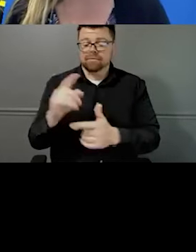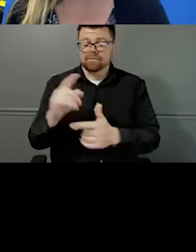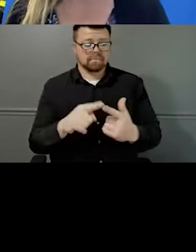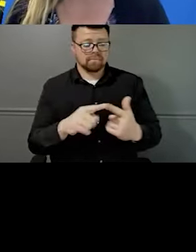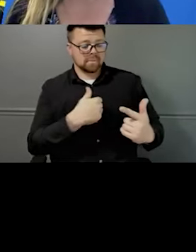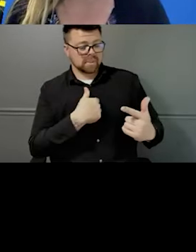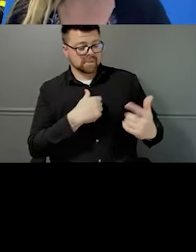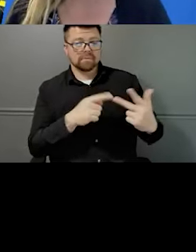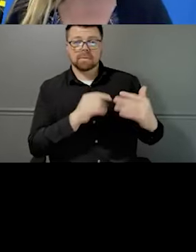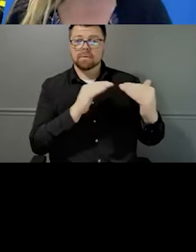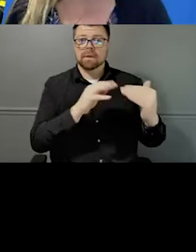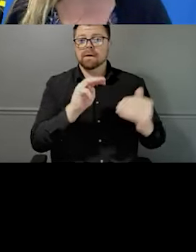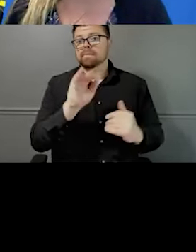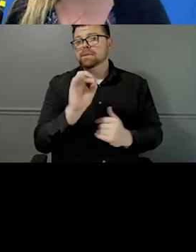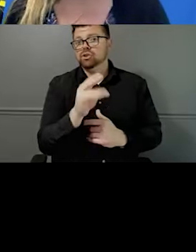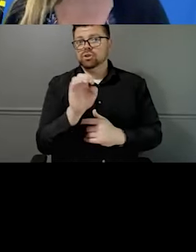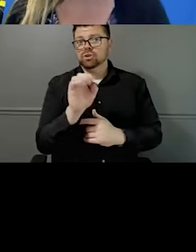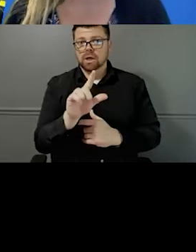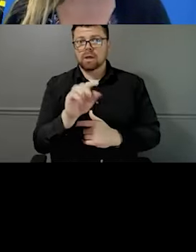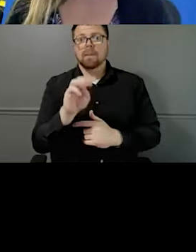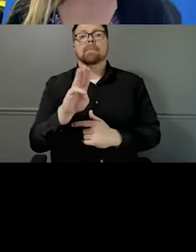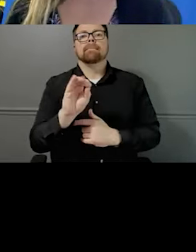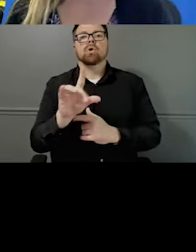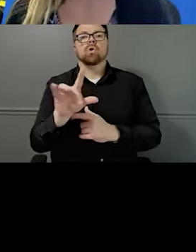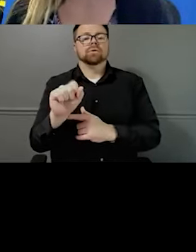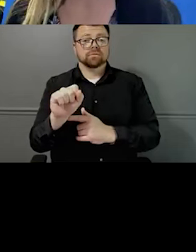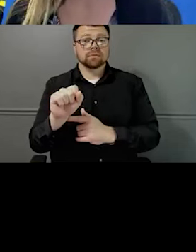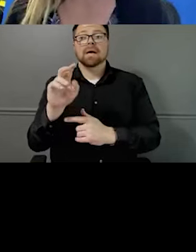Michelle Bulls from the National Institutes of Health